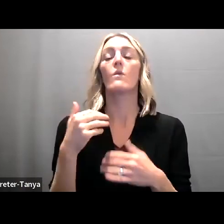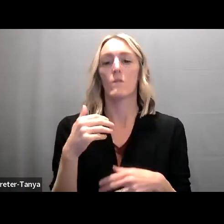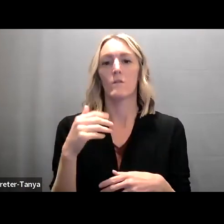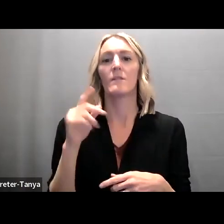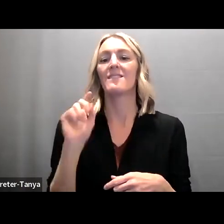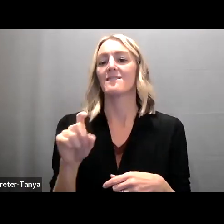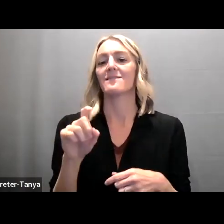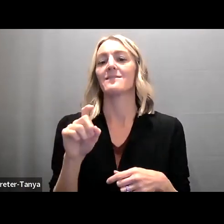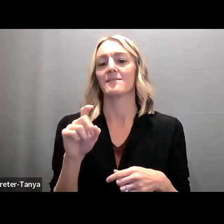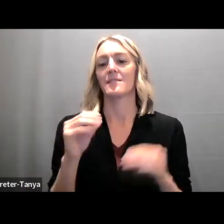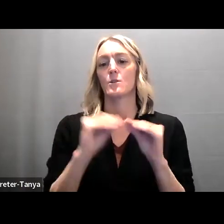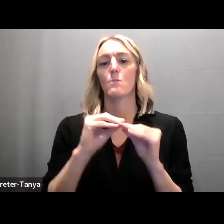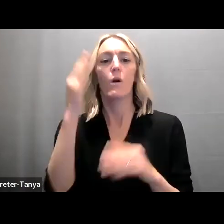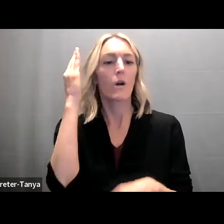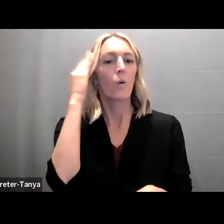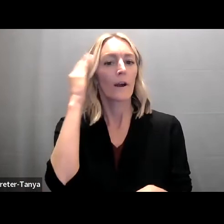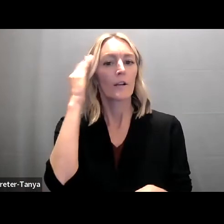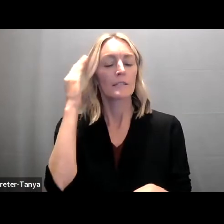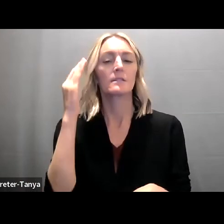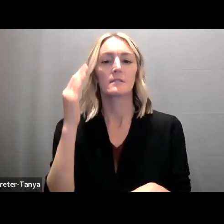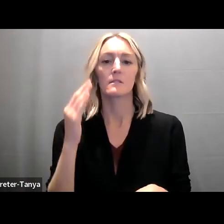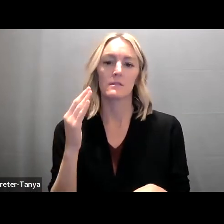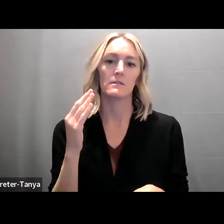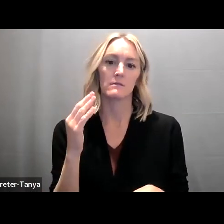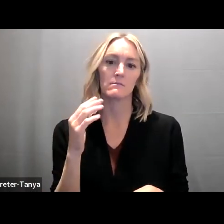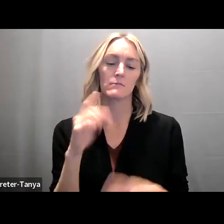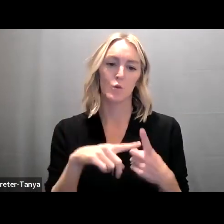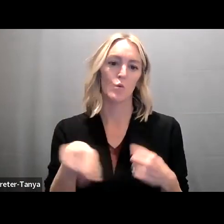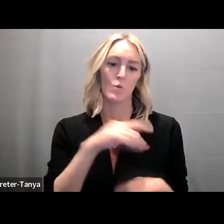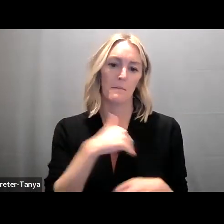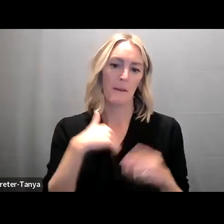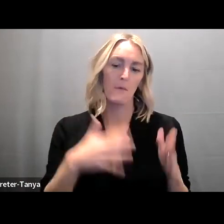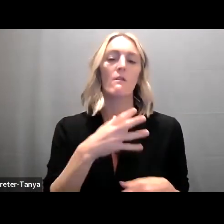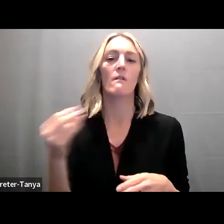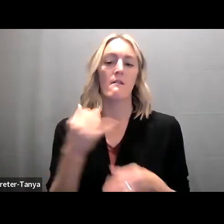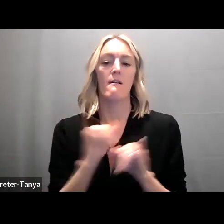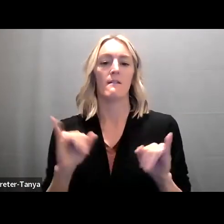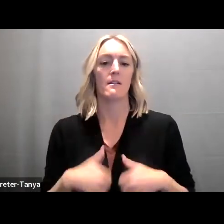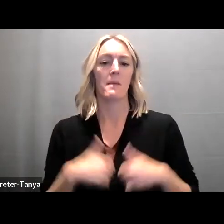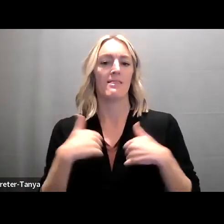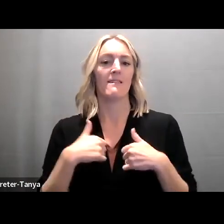membership. To independent living partners on the HCBS settings rule.